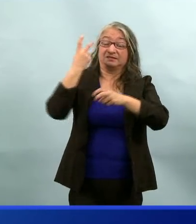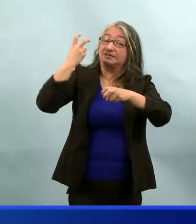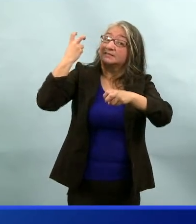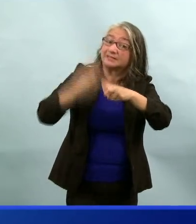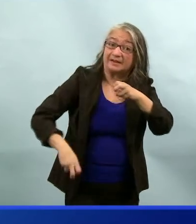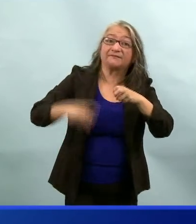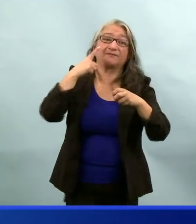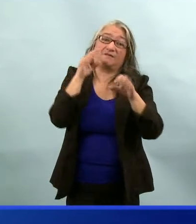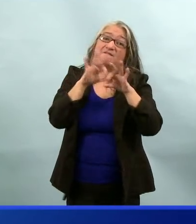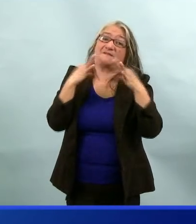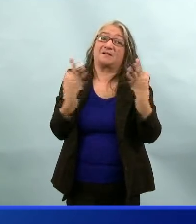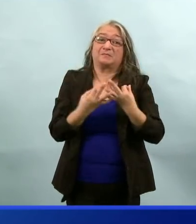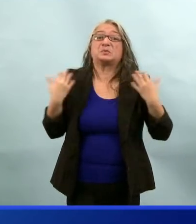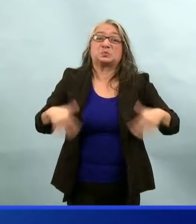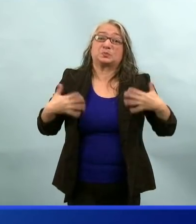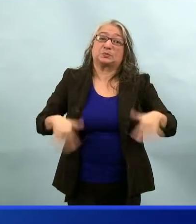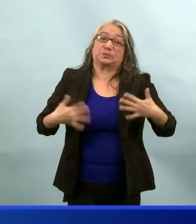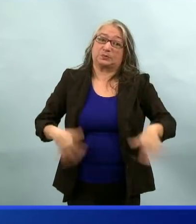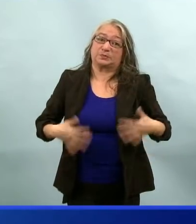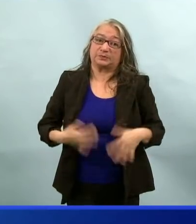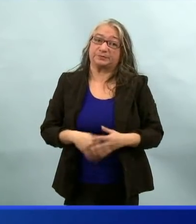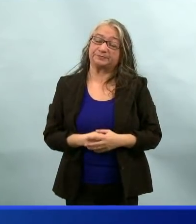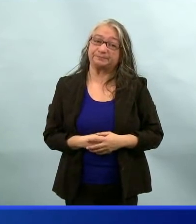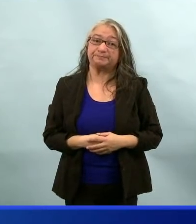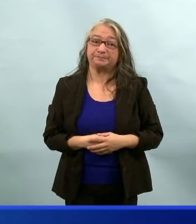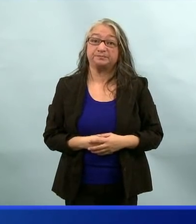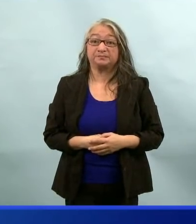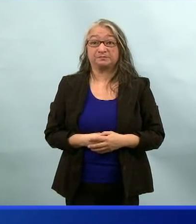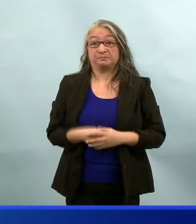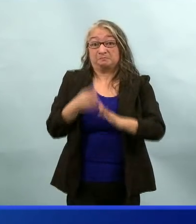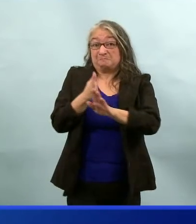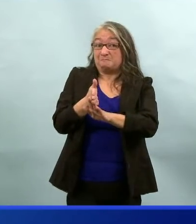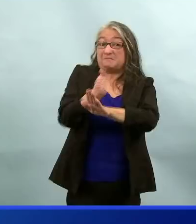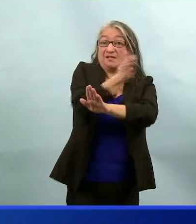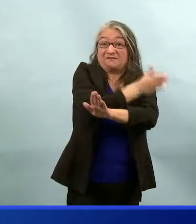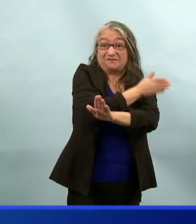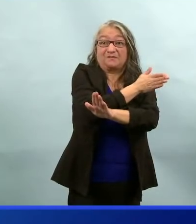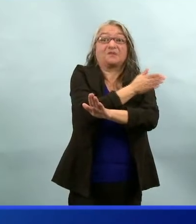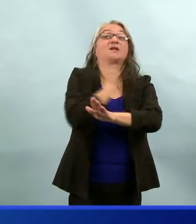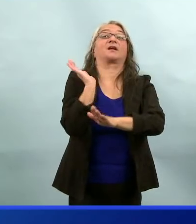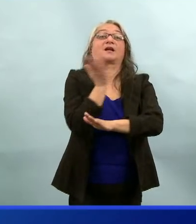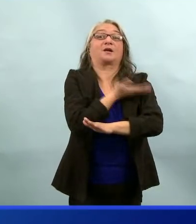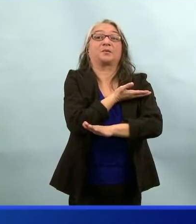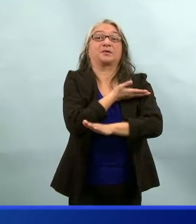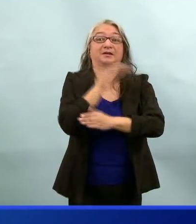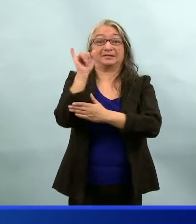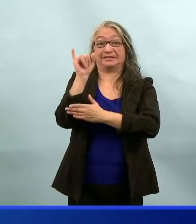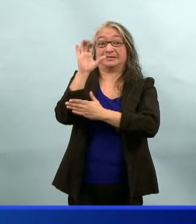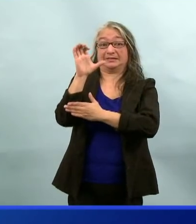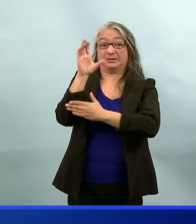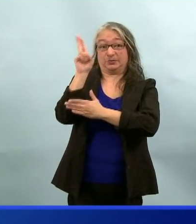waves we were able to increase our icu capacity by pulling trained staff from other areas in the